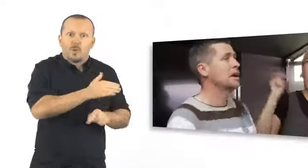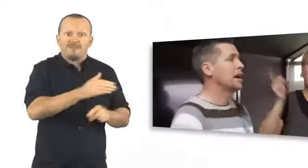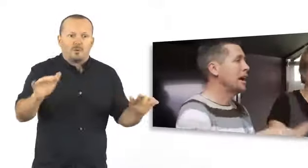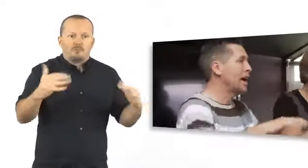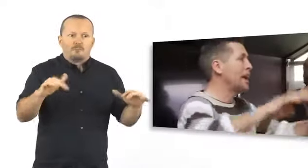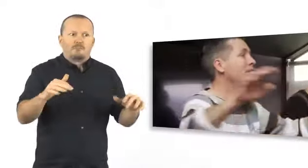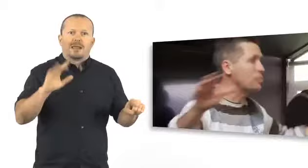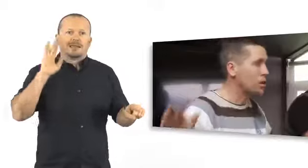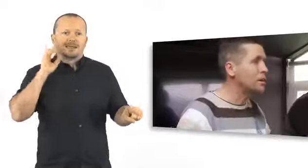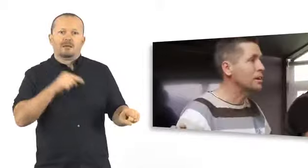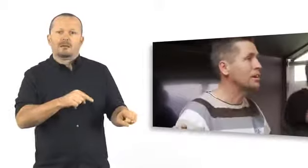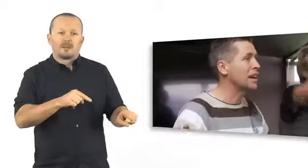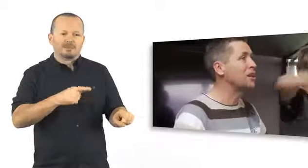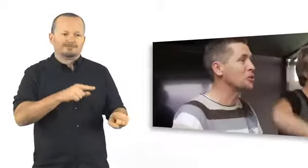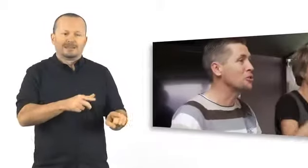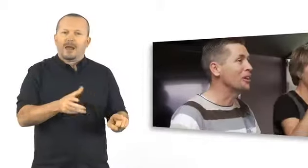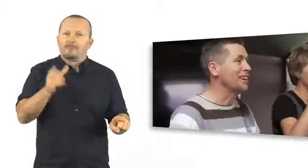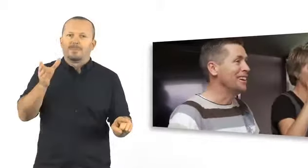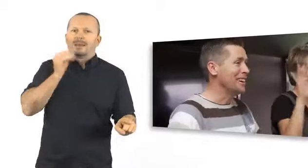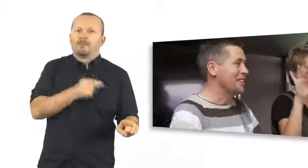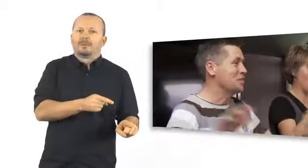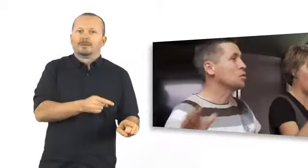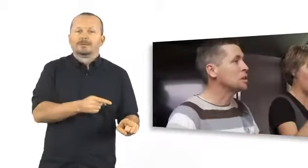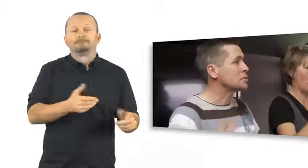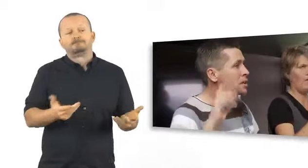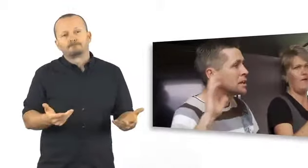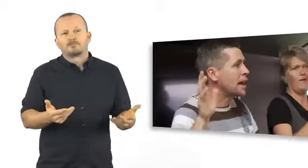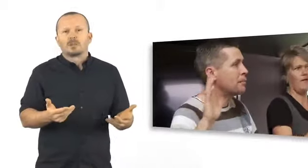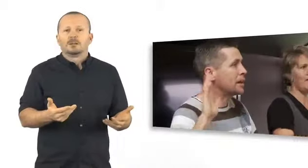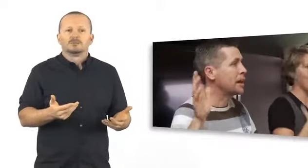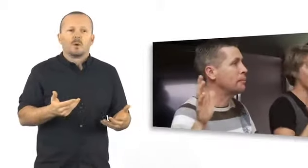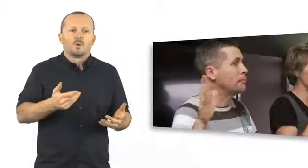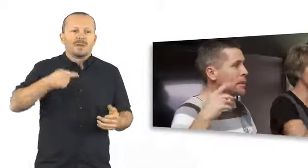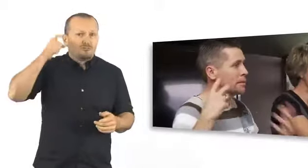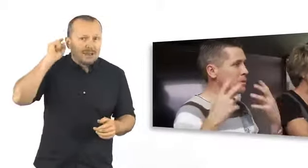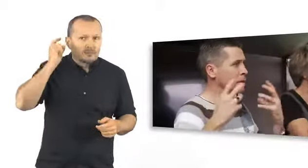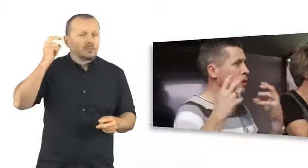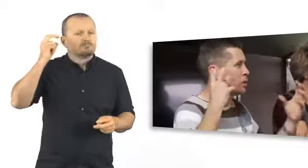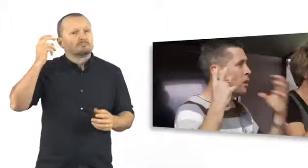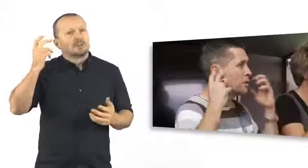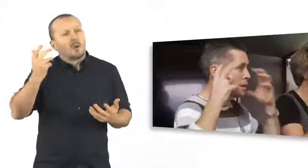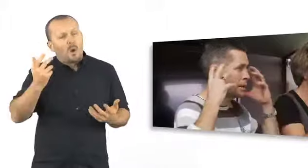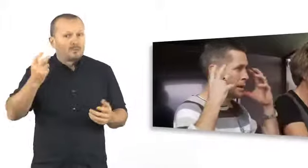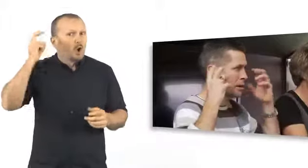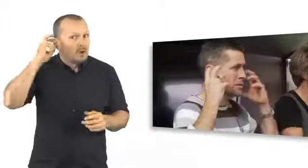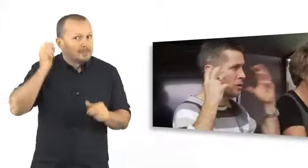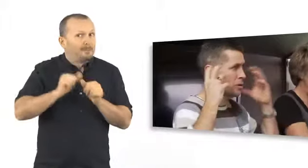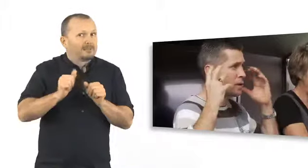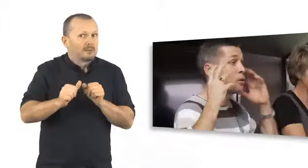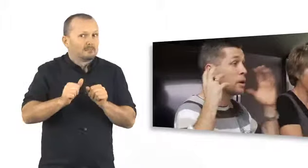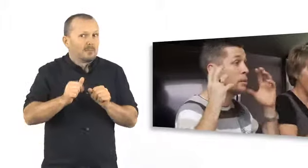Everybody can hear you in the audience because he can’t pick it up. Now a cochlear, are a